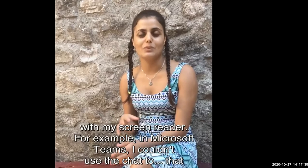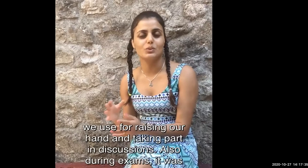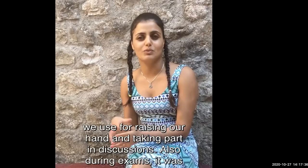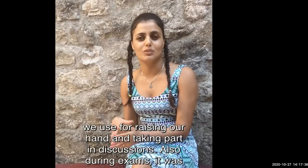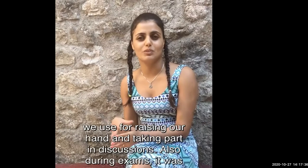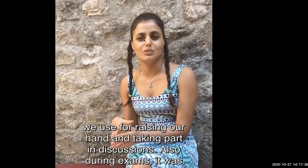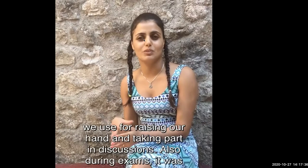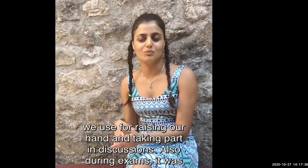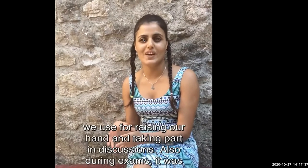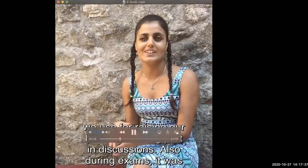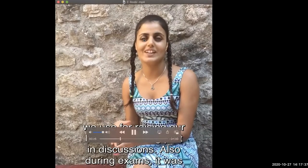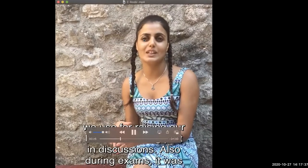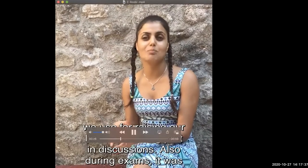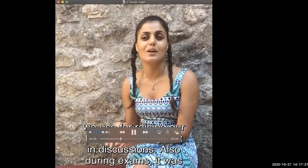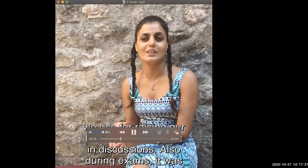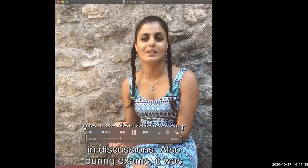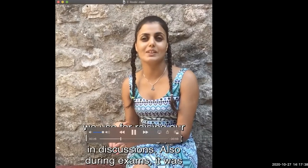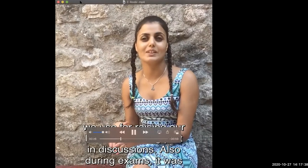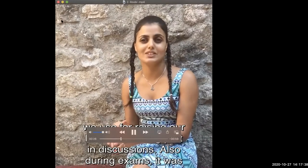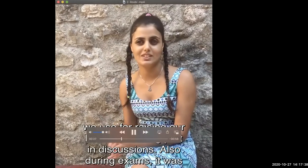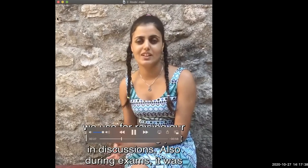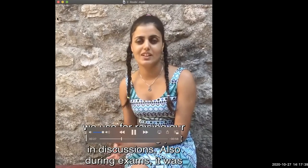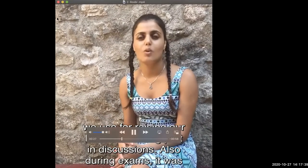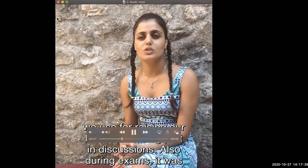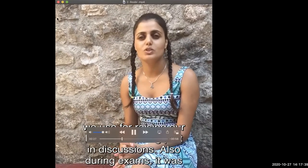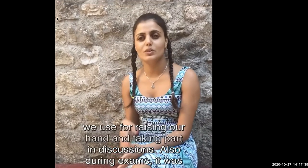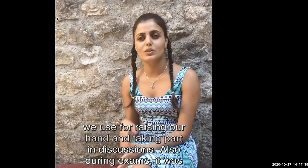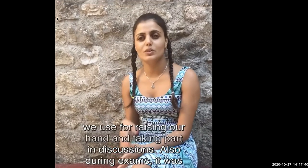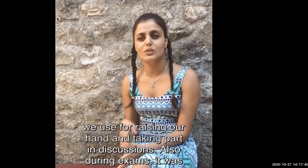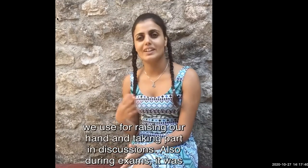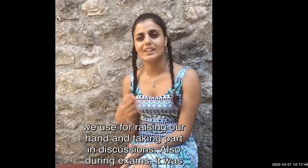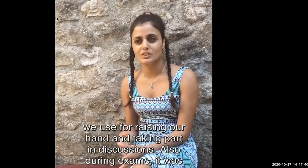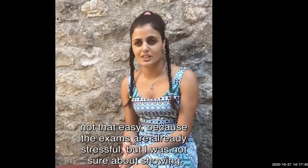for raising our hand and taking part in discussions also during exams it was not that easy